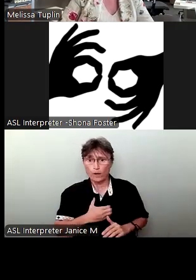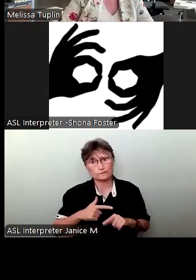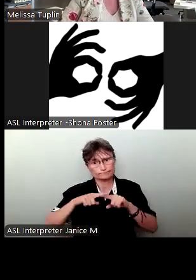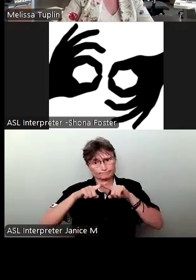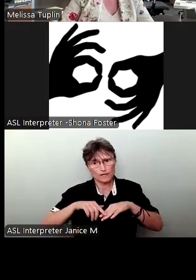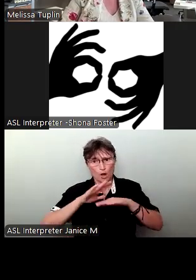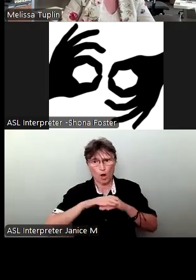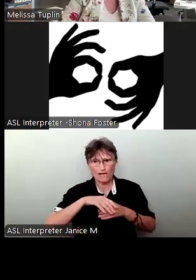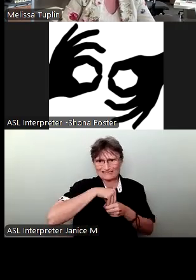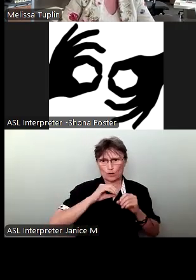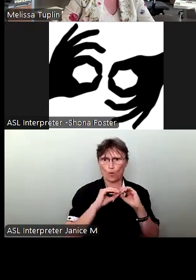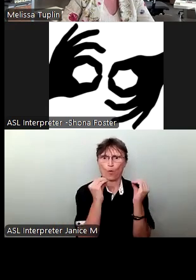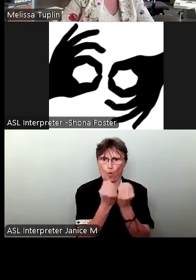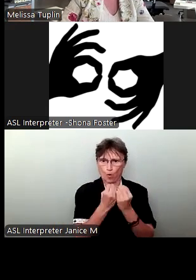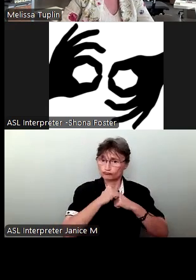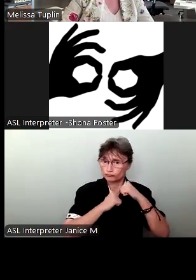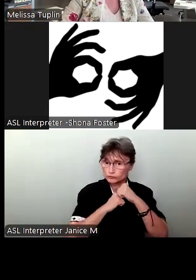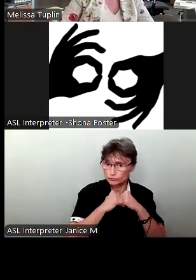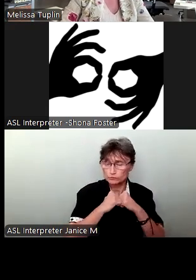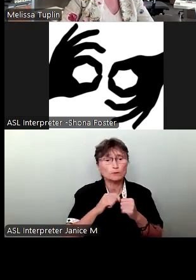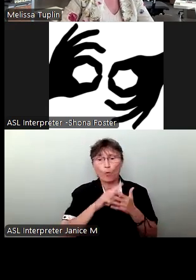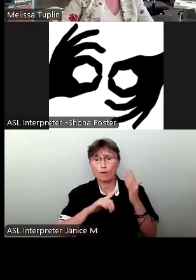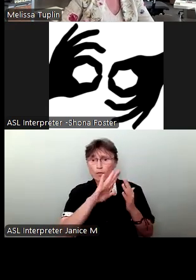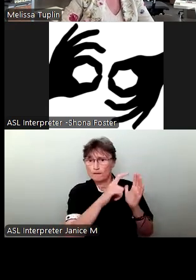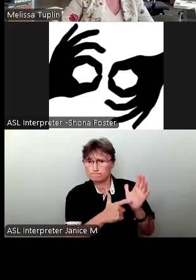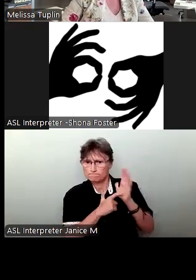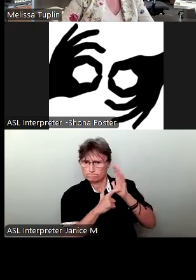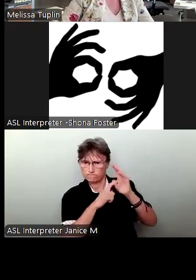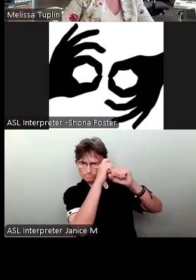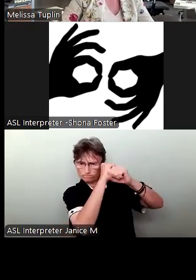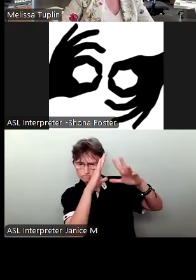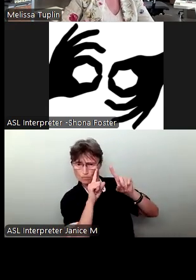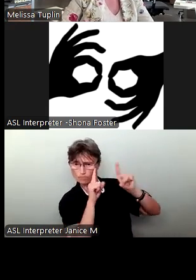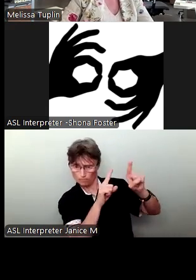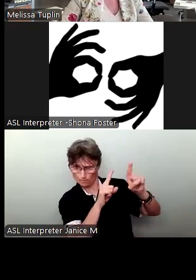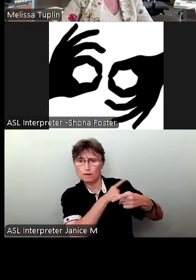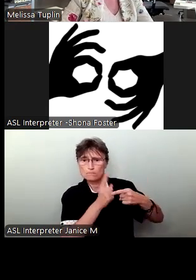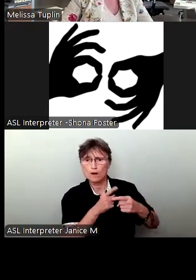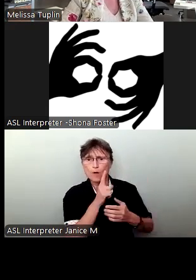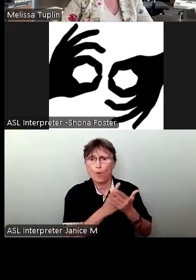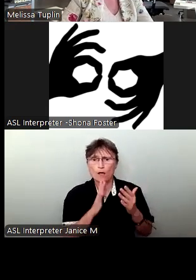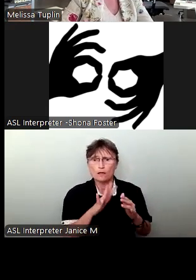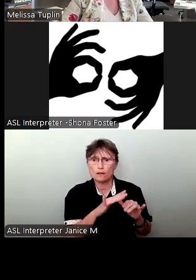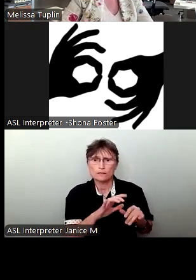mandate and total scale, and that historical access to funding amounts often depended more